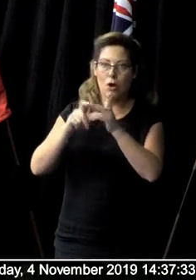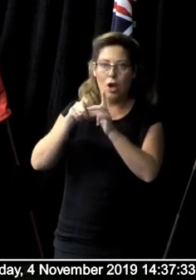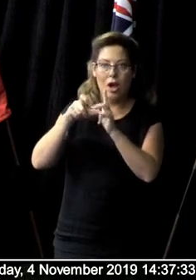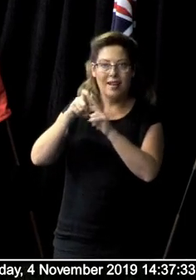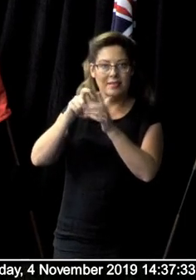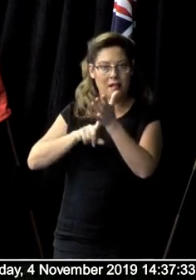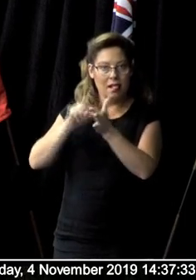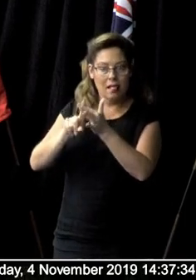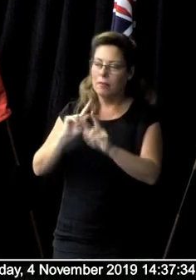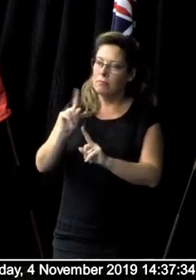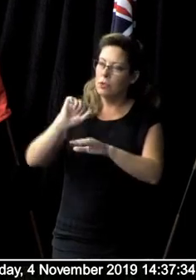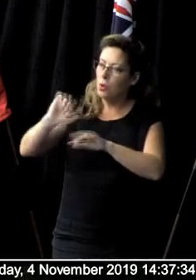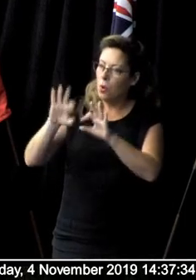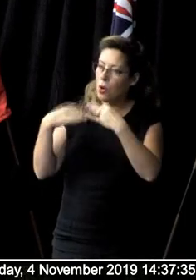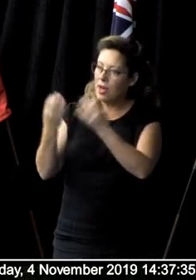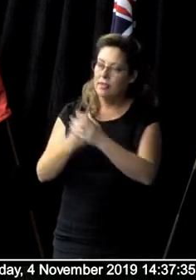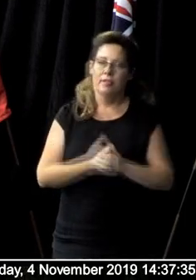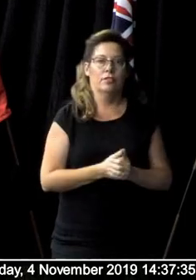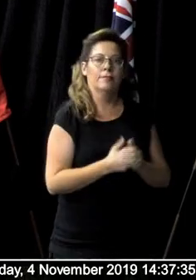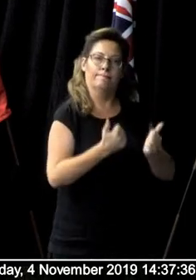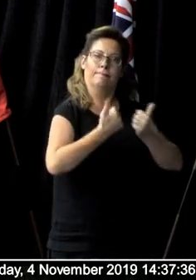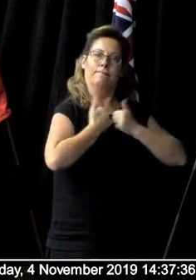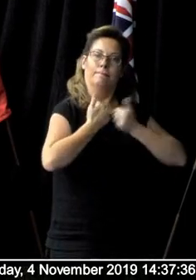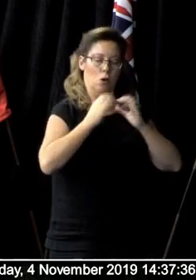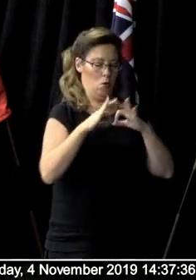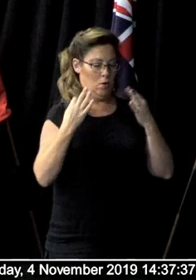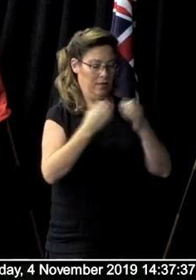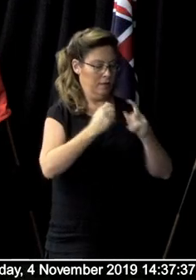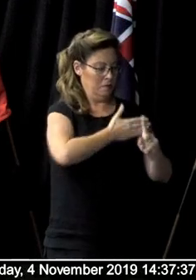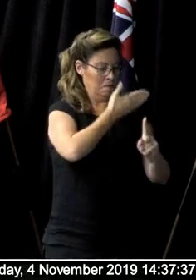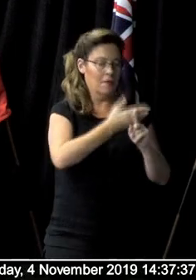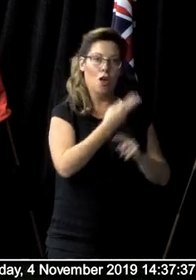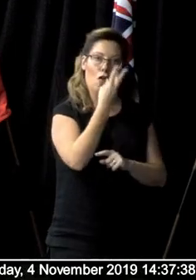So CRU has been around for 30 years and we work for positive change in